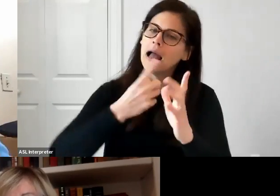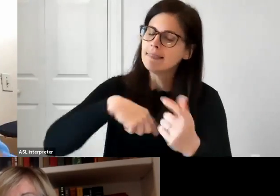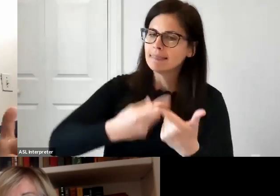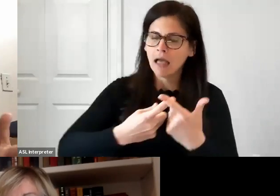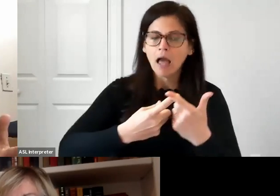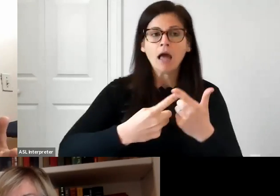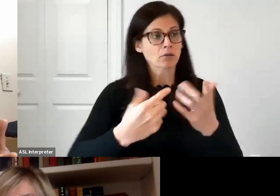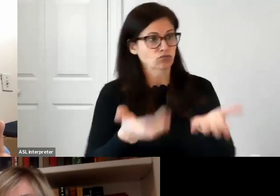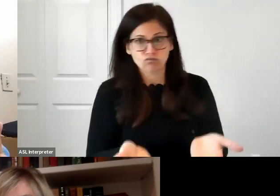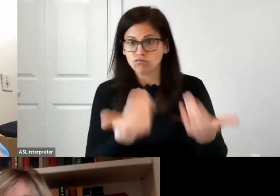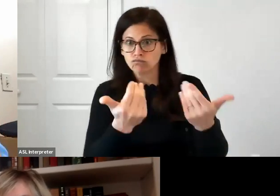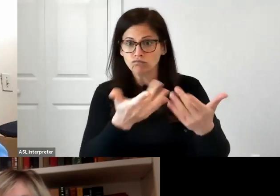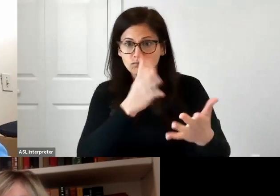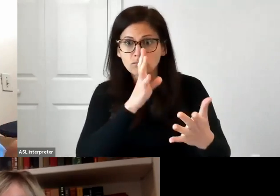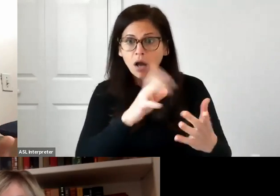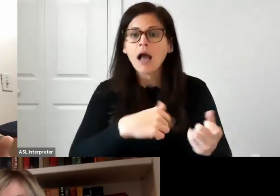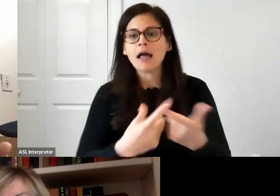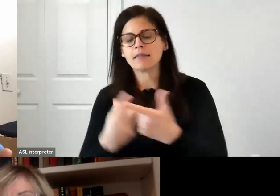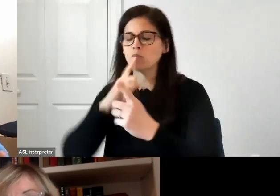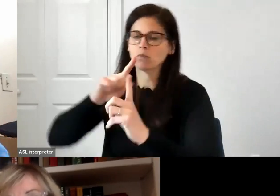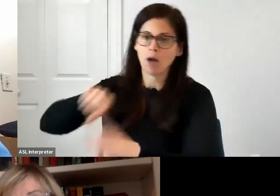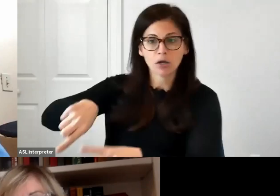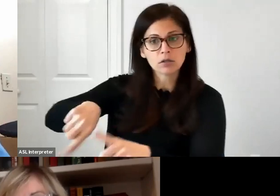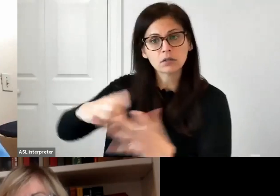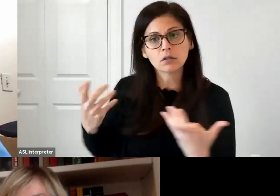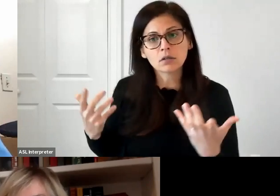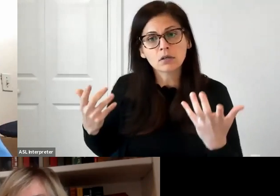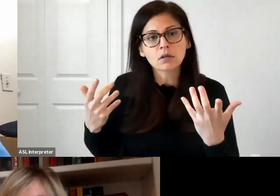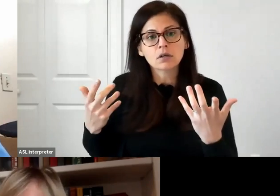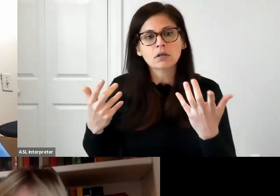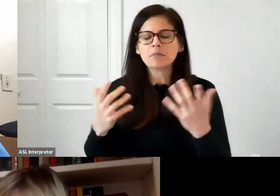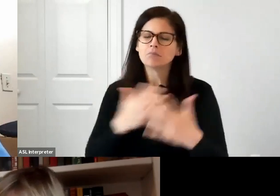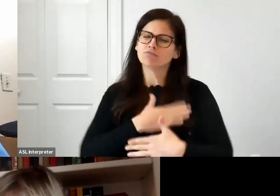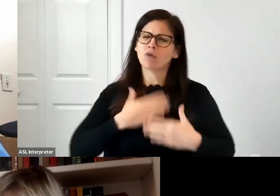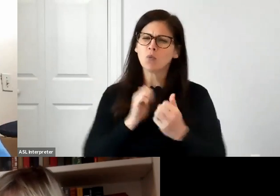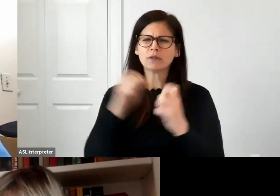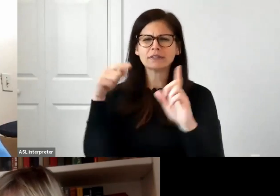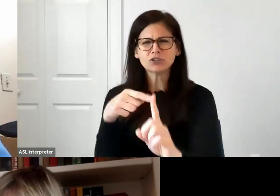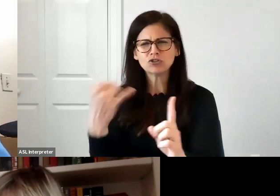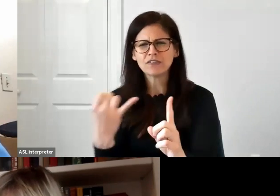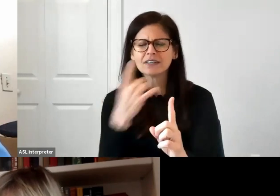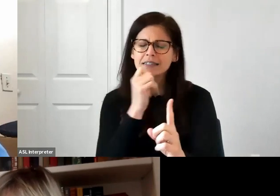And that is always one of my real pleasures with this initiative, is to not only respond,